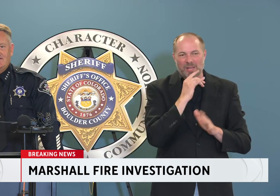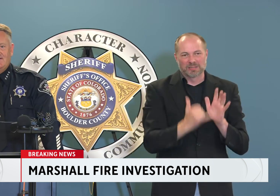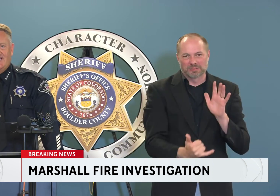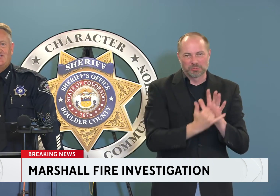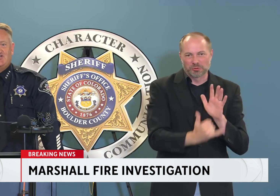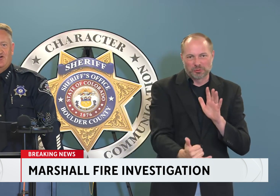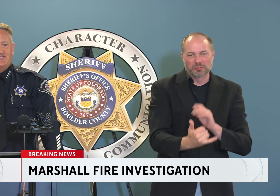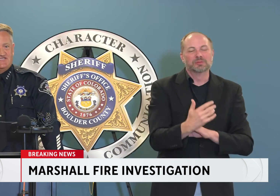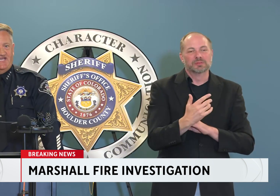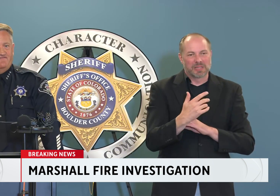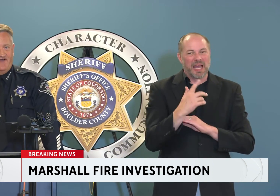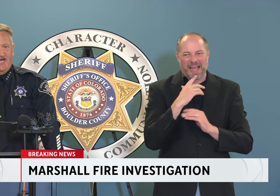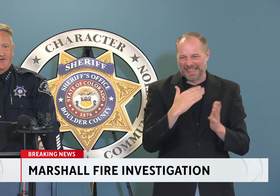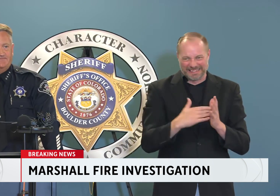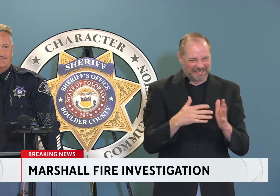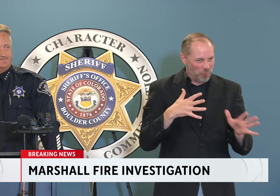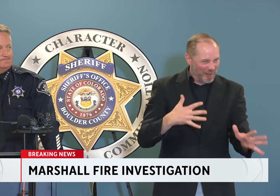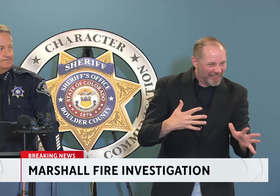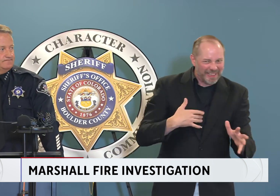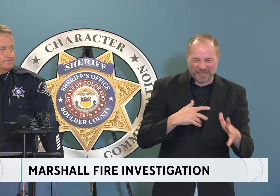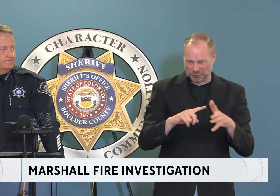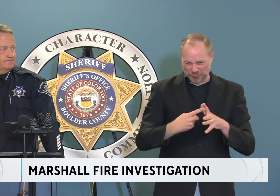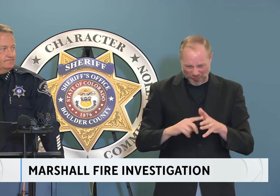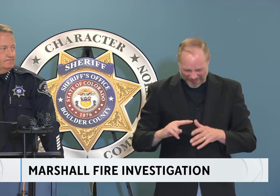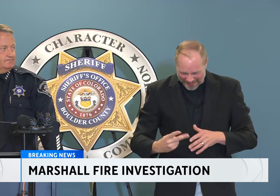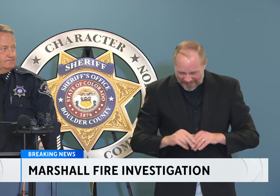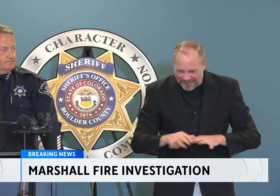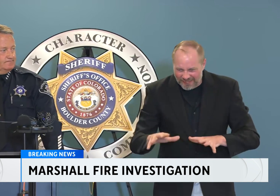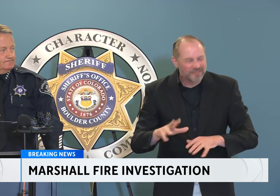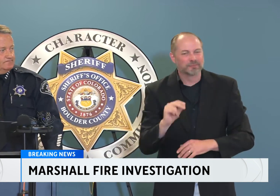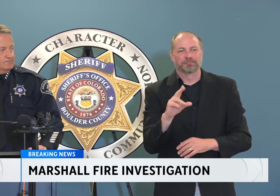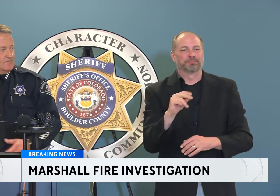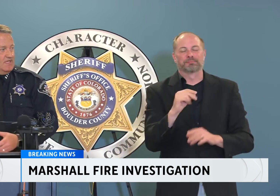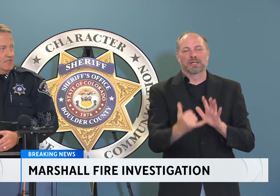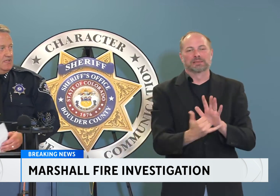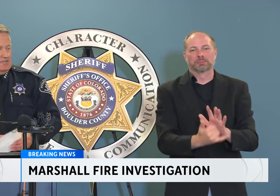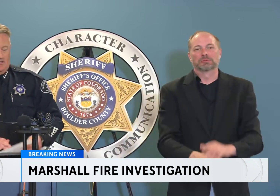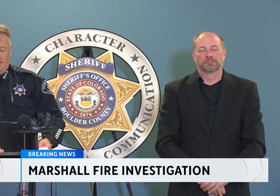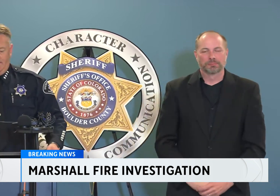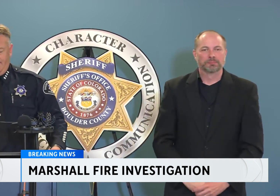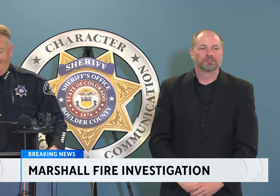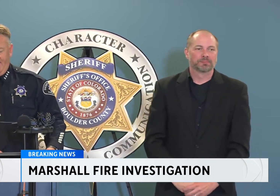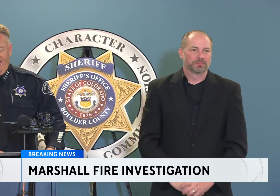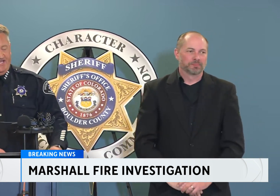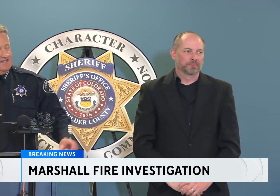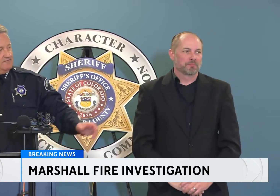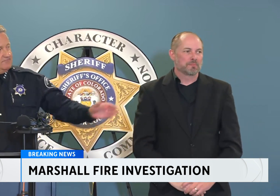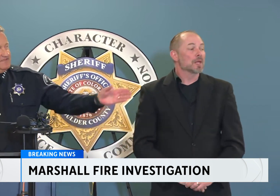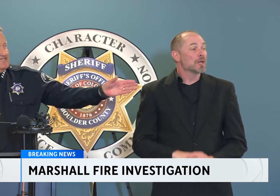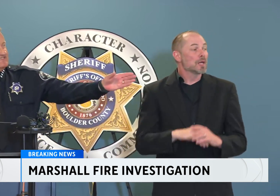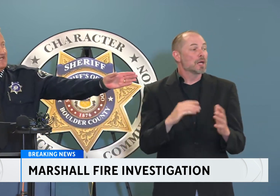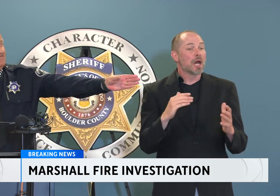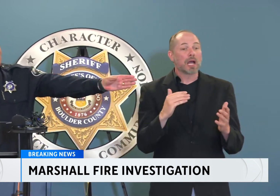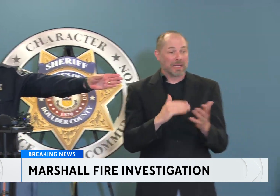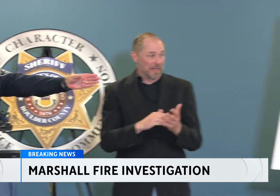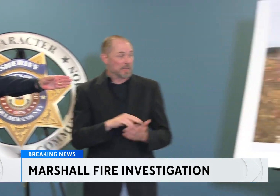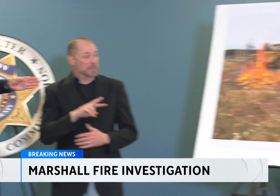AND WEST OF THE FIRST FIRE, INVESTIGATORS QUICKLY DETERMINED THAT IT WAS NOT LIKELY THAT EMBERS MOVED THAT FAR AGAINST THE WIND AND